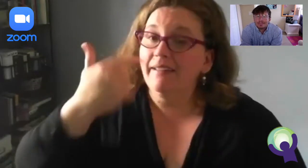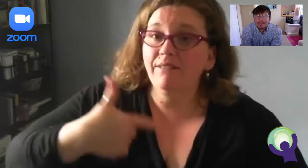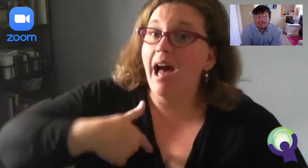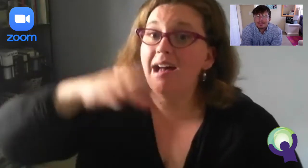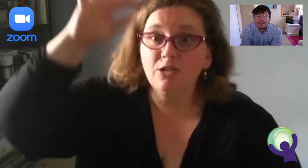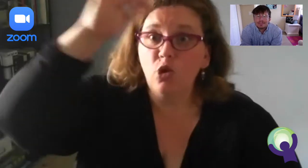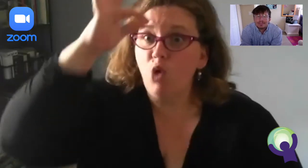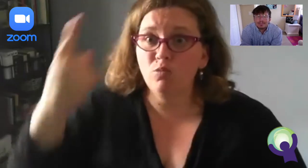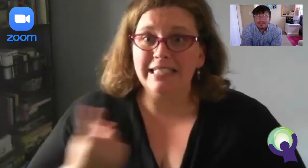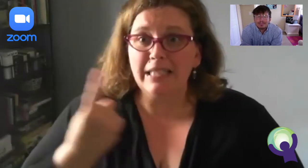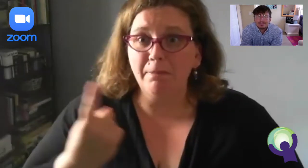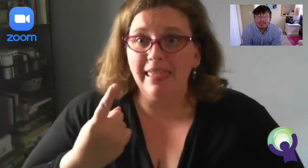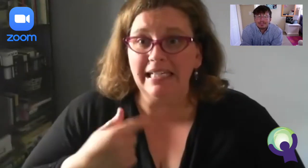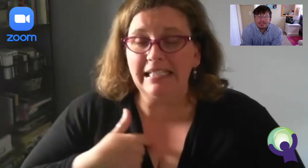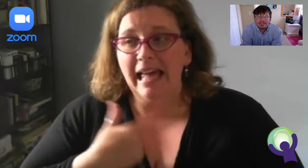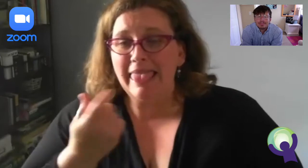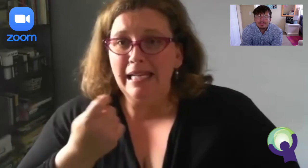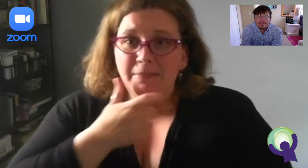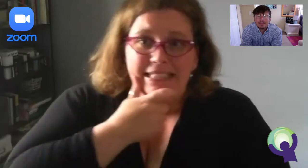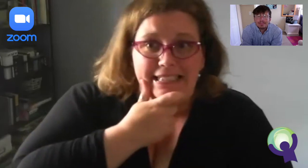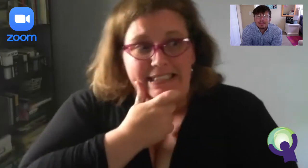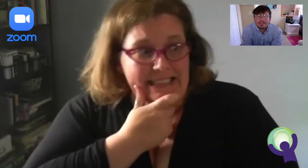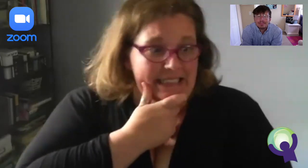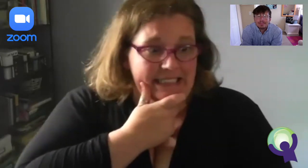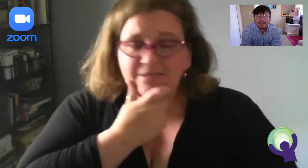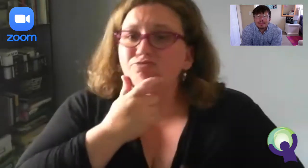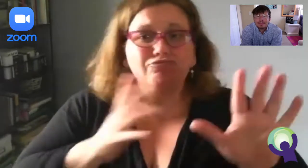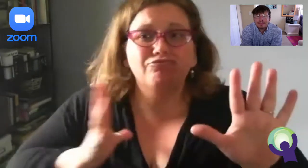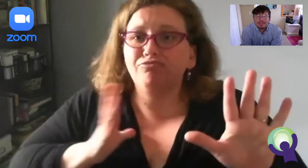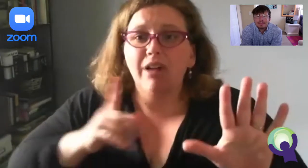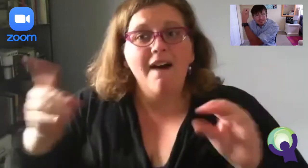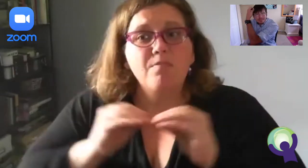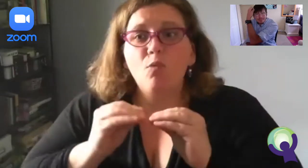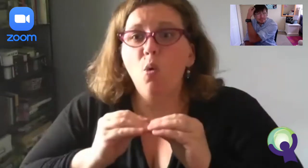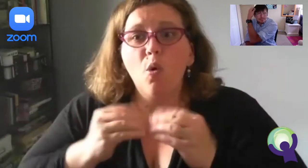and and there may be something that I might not be familiar with or might